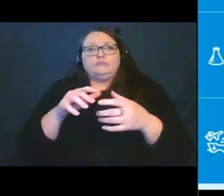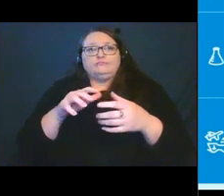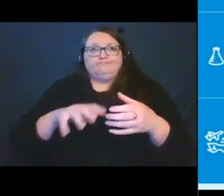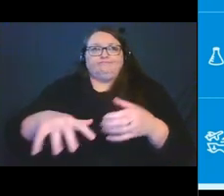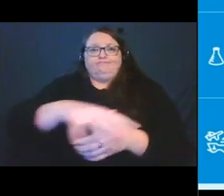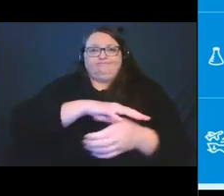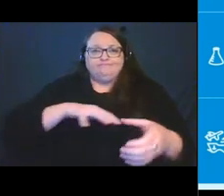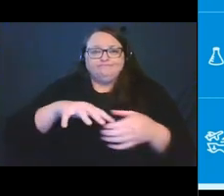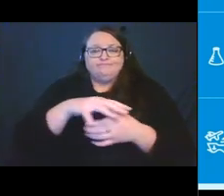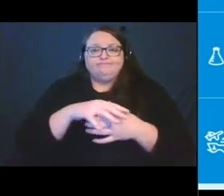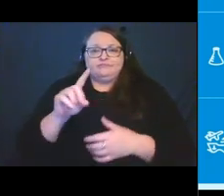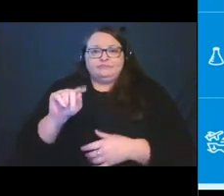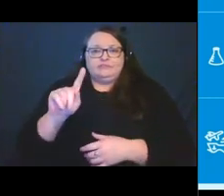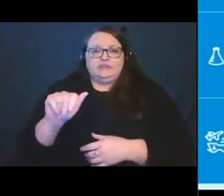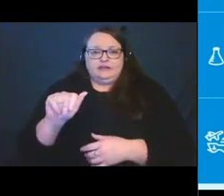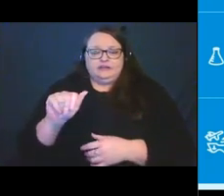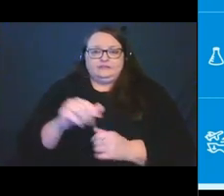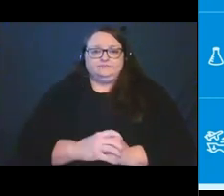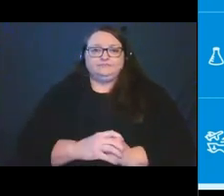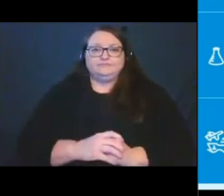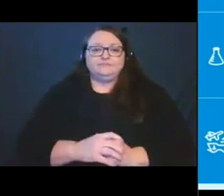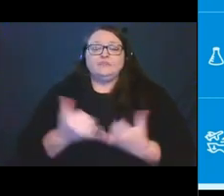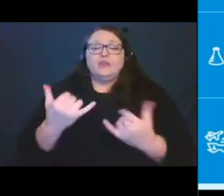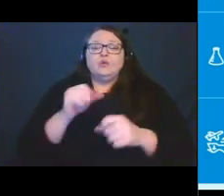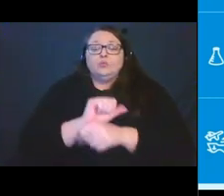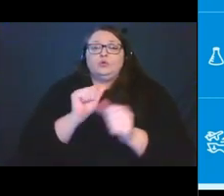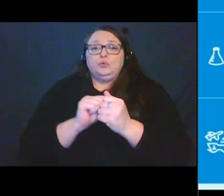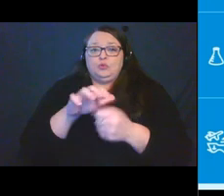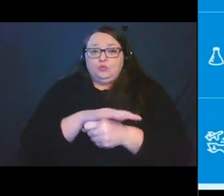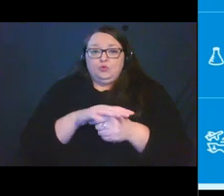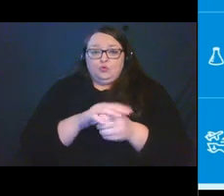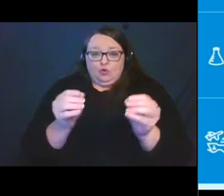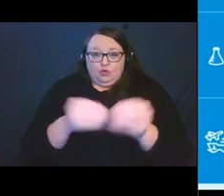Working with the National Weather Service local offices, HeatRisk can also be compared to robust